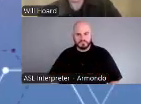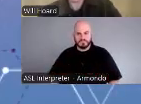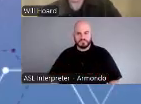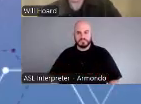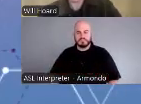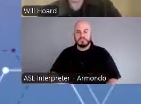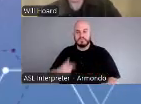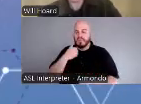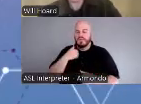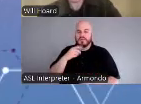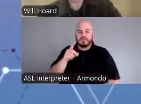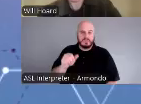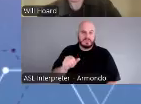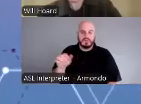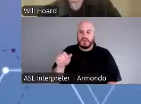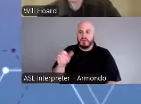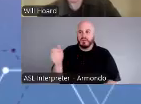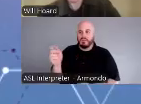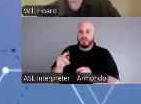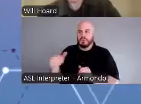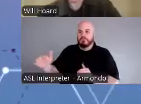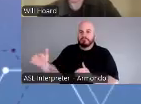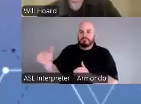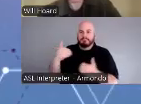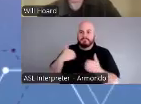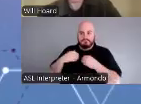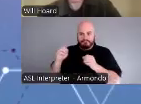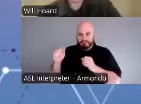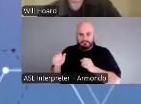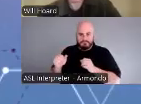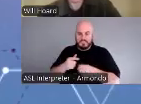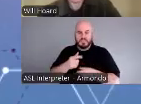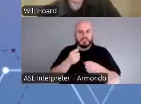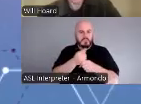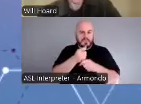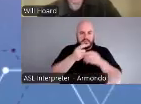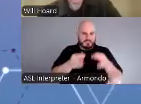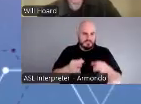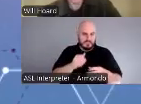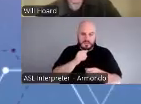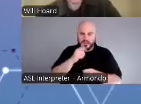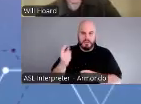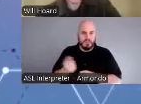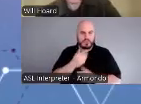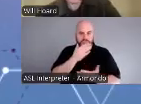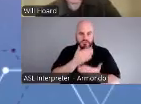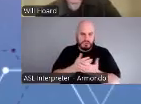they're just like anybody else that doesn't have a disability. They're going to make decisions. They're not all going to be good. They're not all going to be bad.